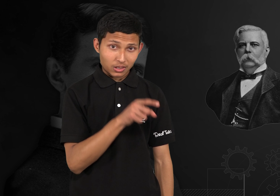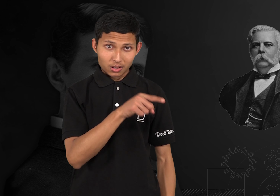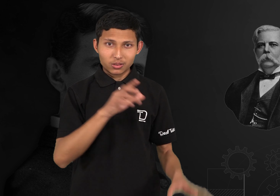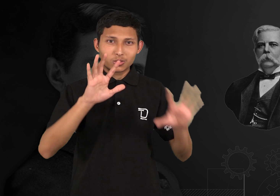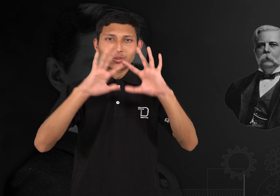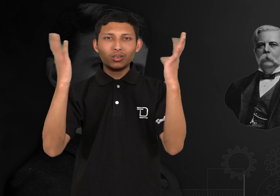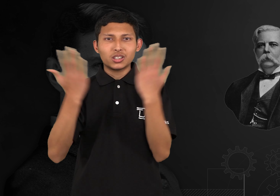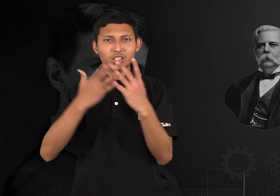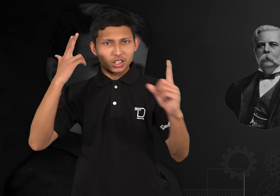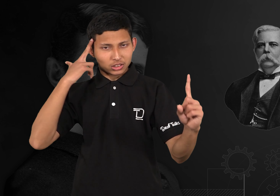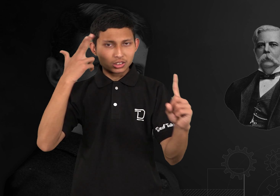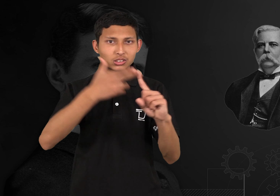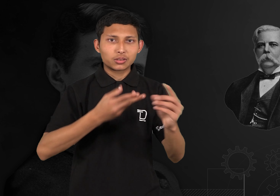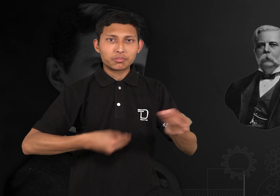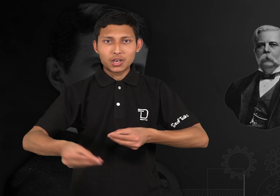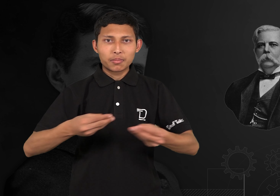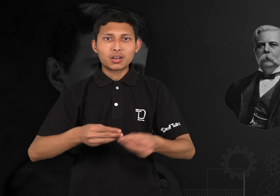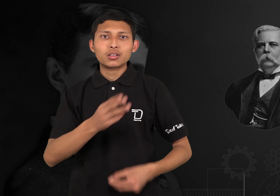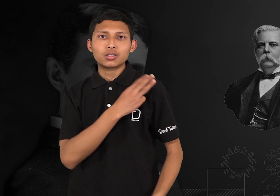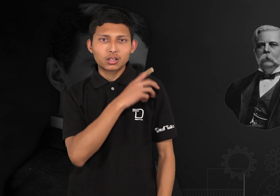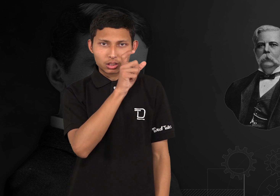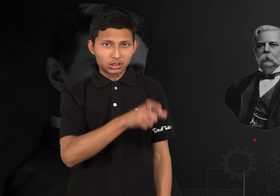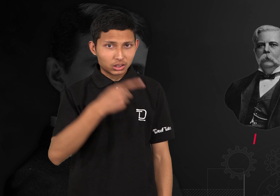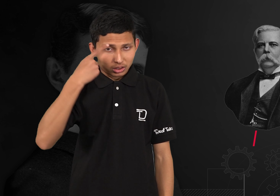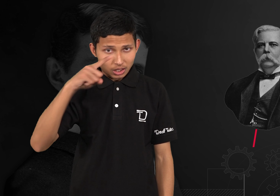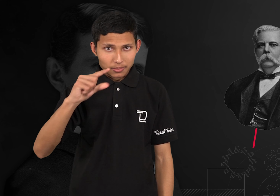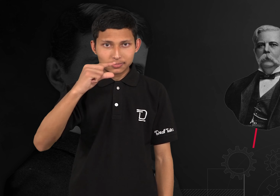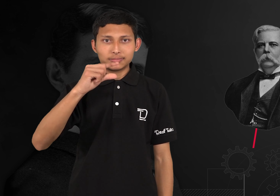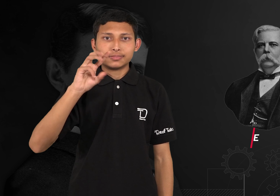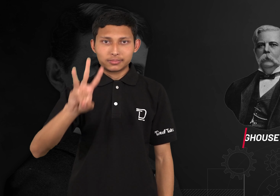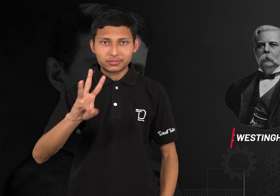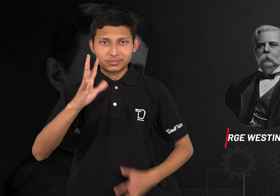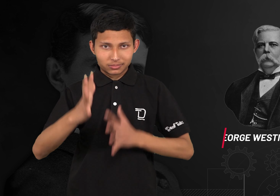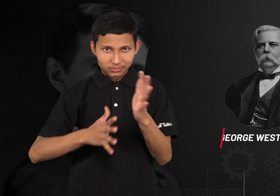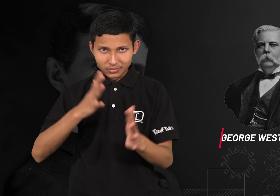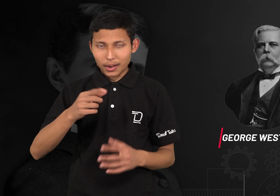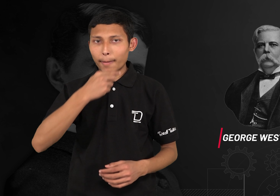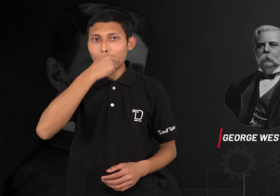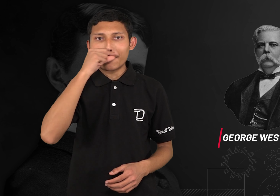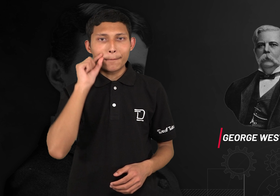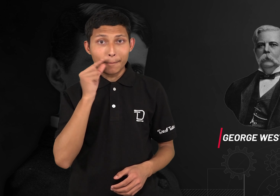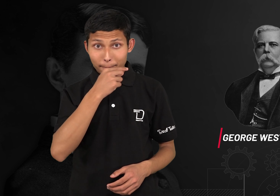George Westinghouse, an American entrepreneur, was a great businessman.